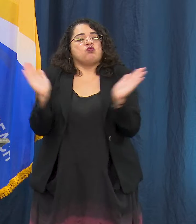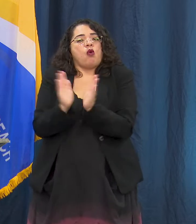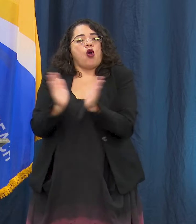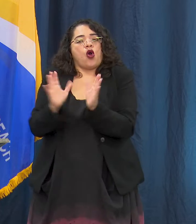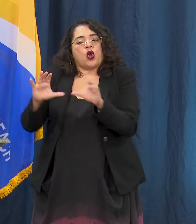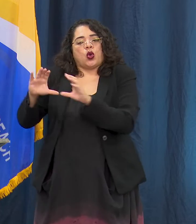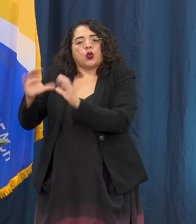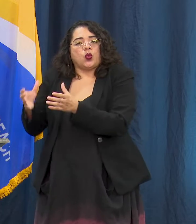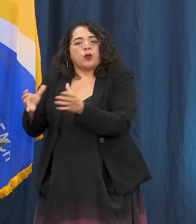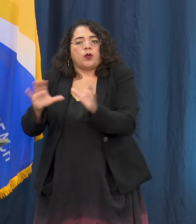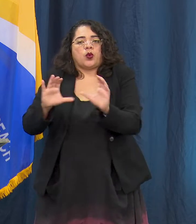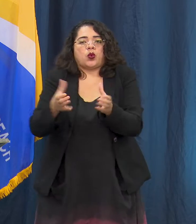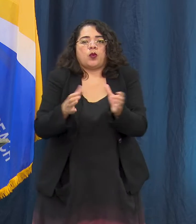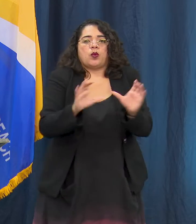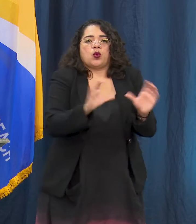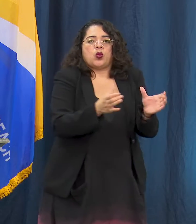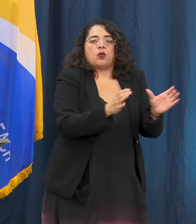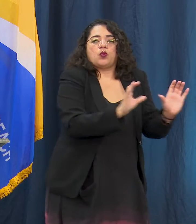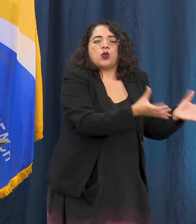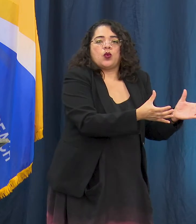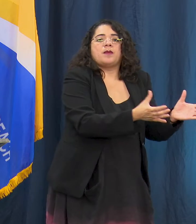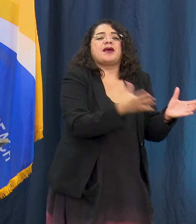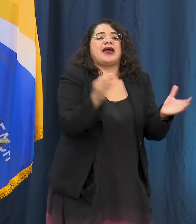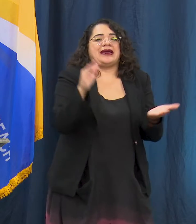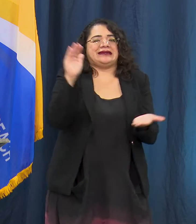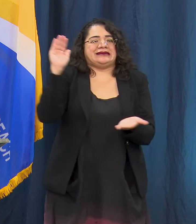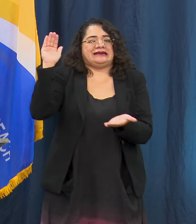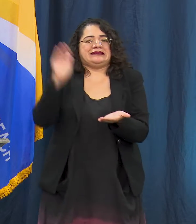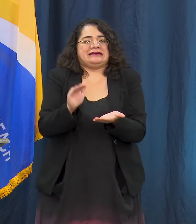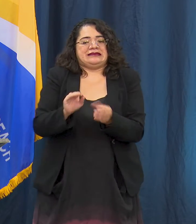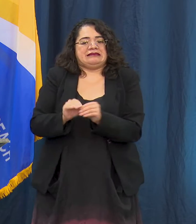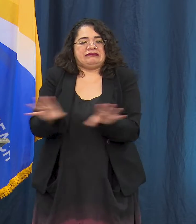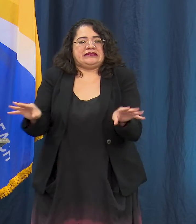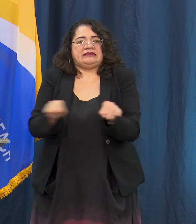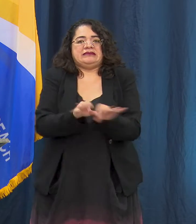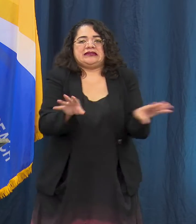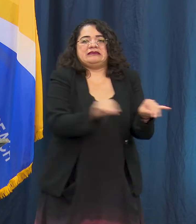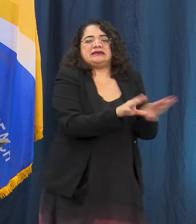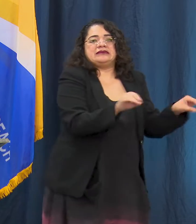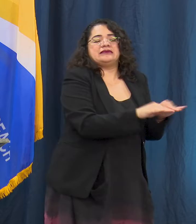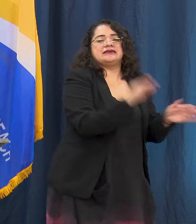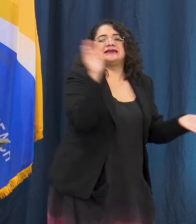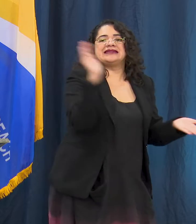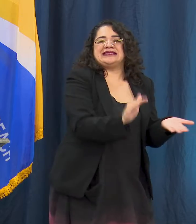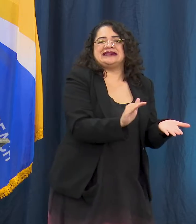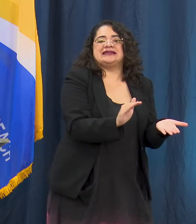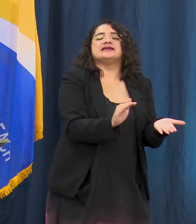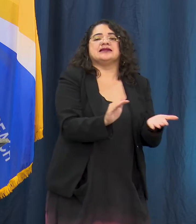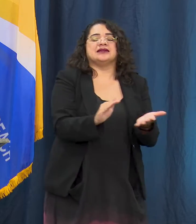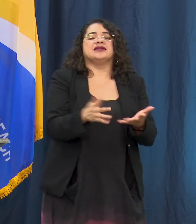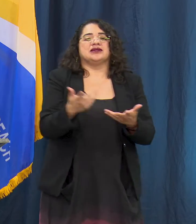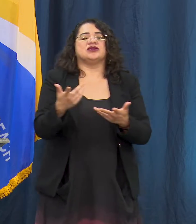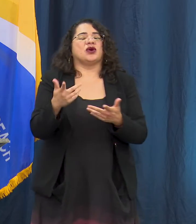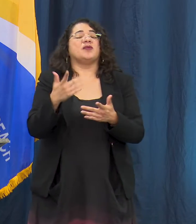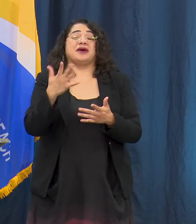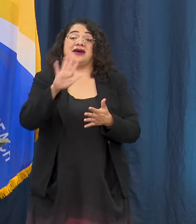spread of the virus so there will be a lot of things opening however they will look very different and you'll be hearing more about that coming forward.